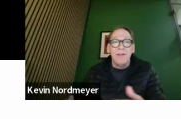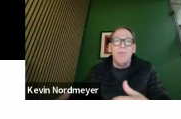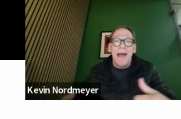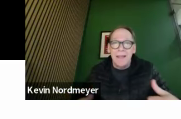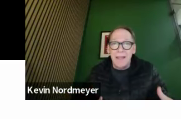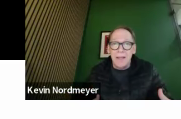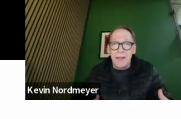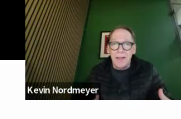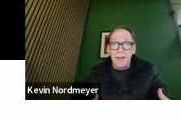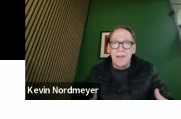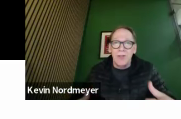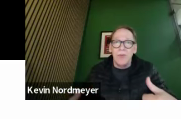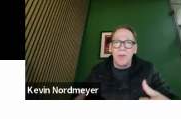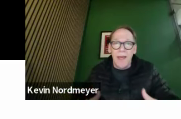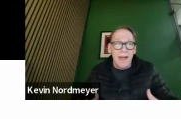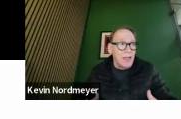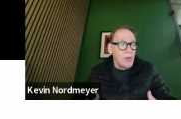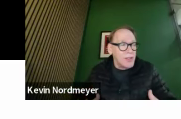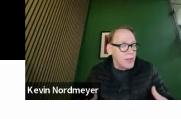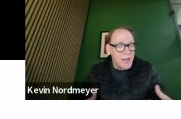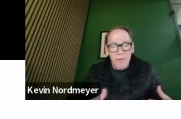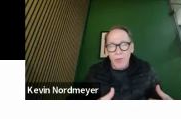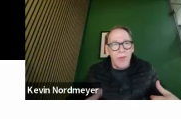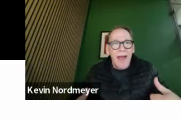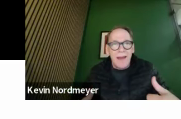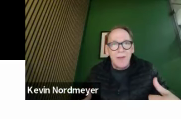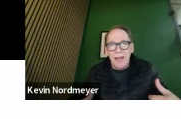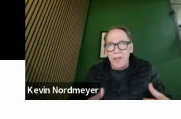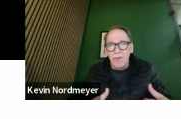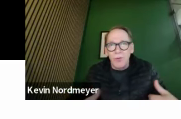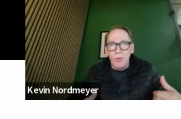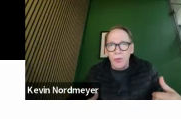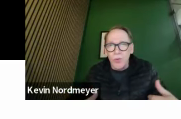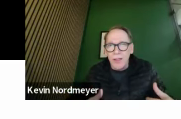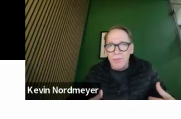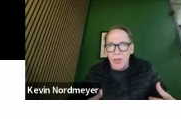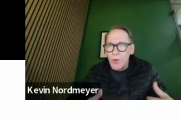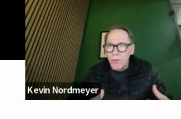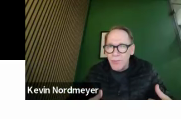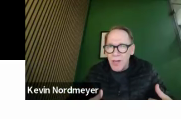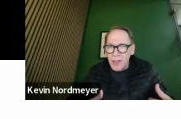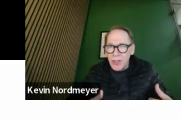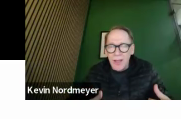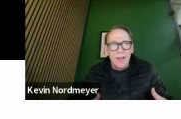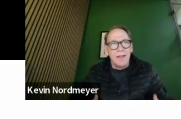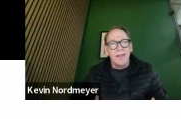I have to back in to that kind of twist all. And even with that, I don't have enough room to really maneuver much.